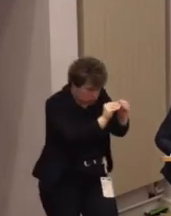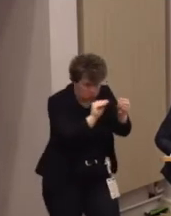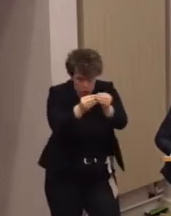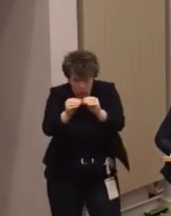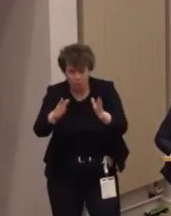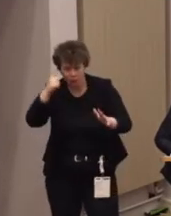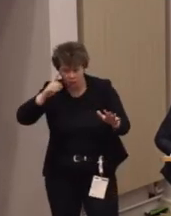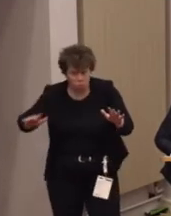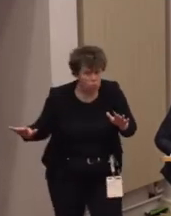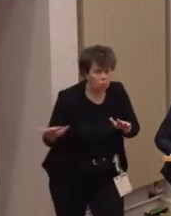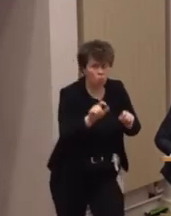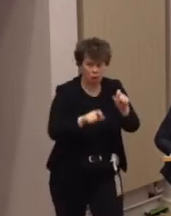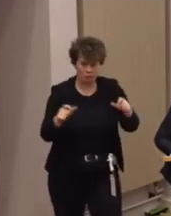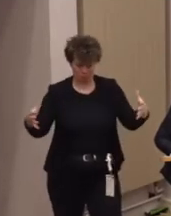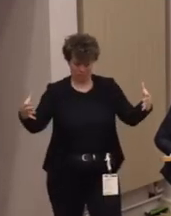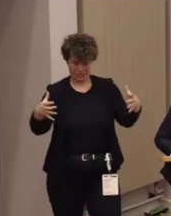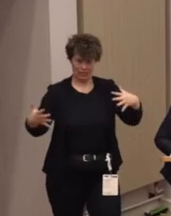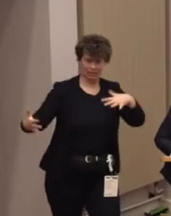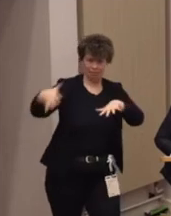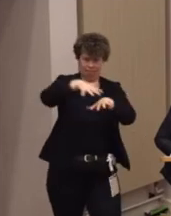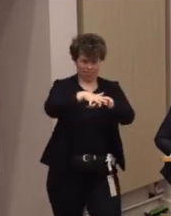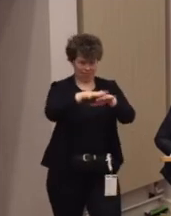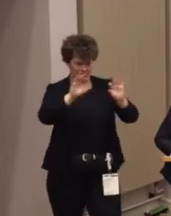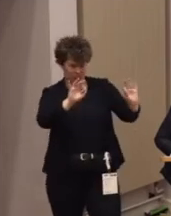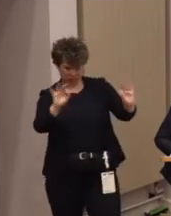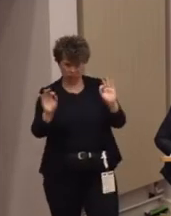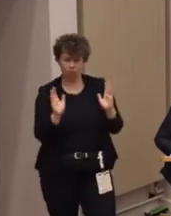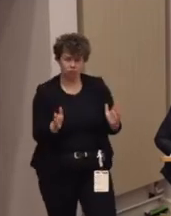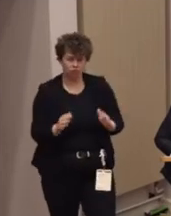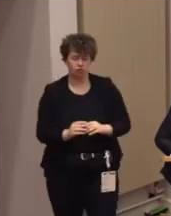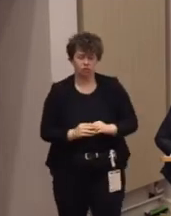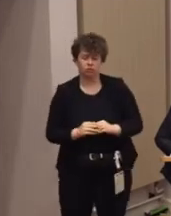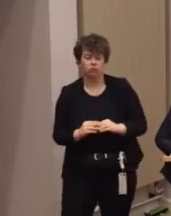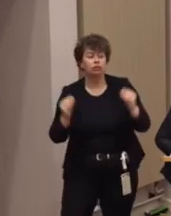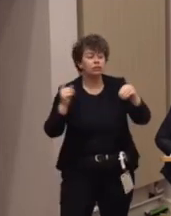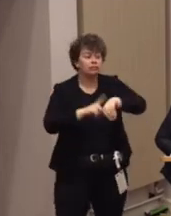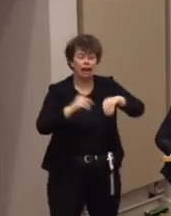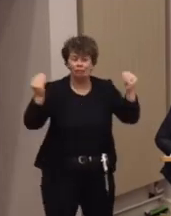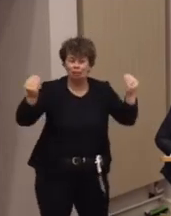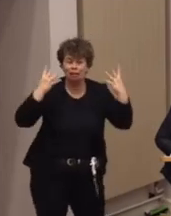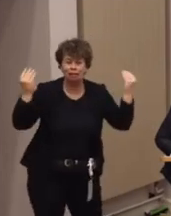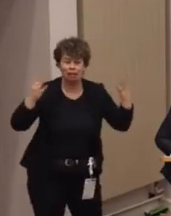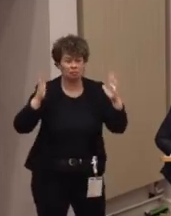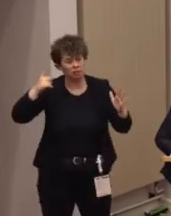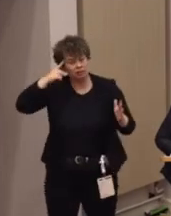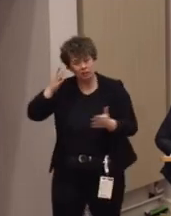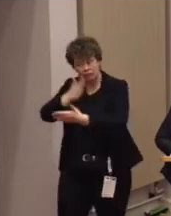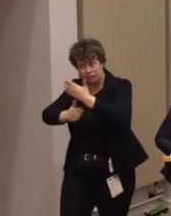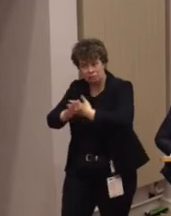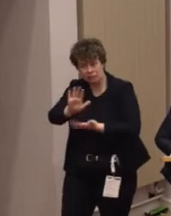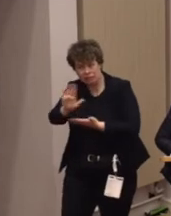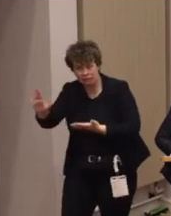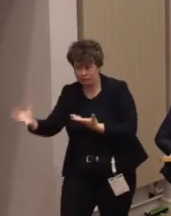the humanitarian emergency by the mobilisations of organisations of persons with disabilities.